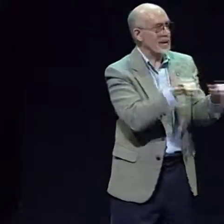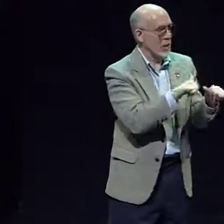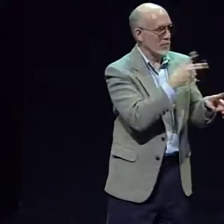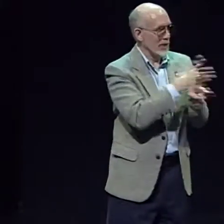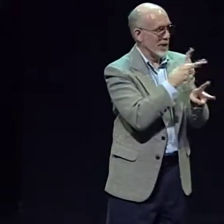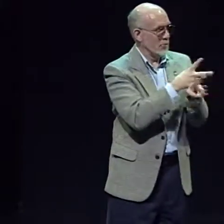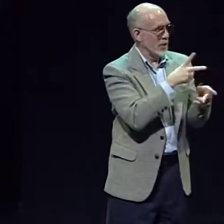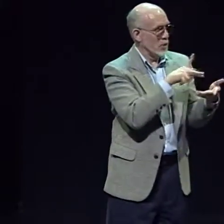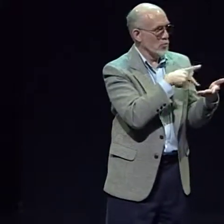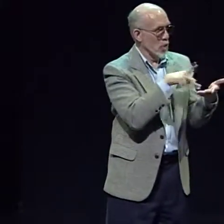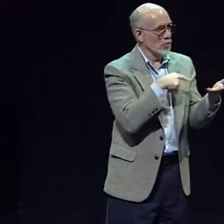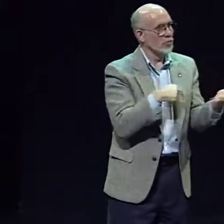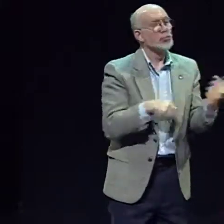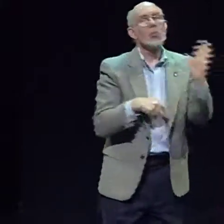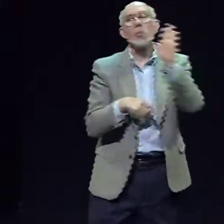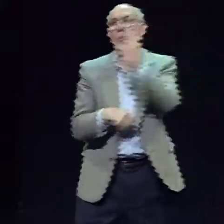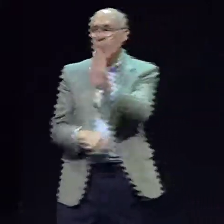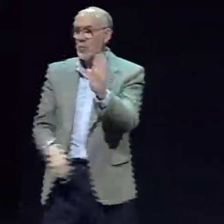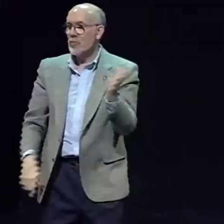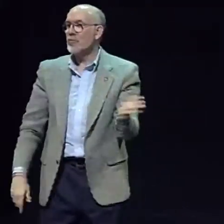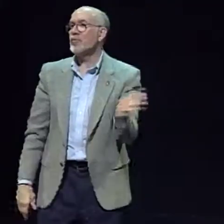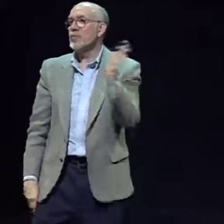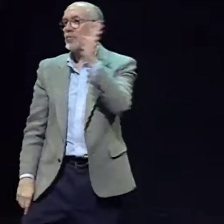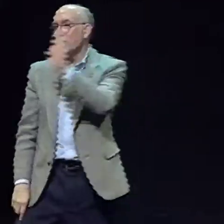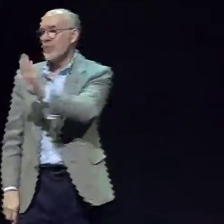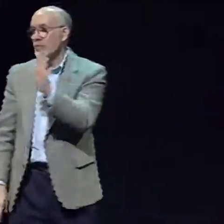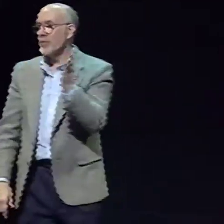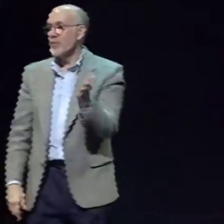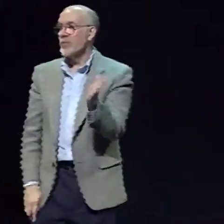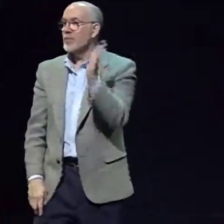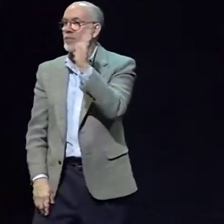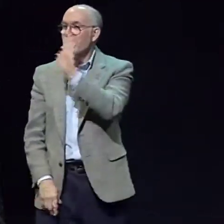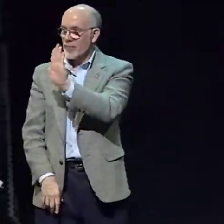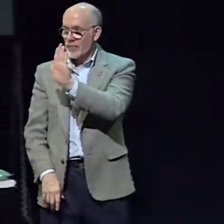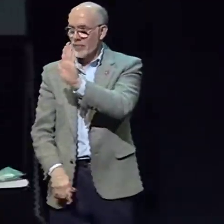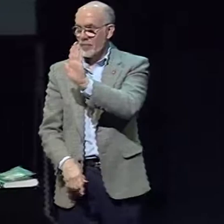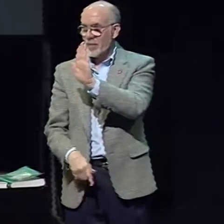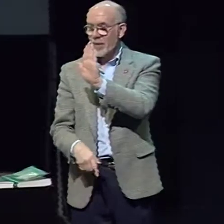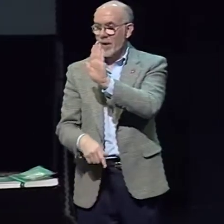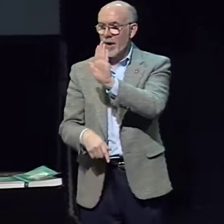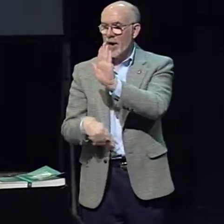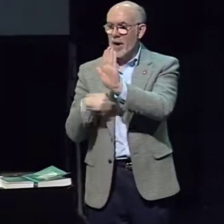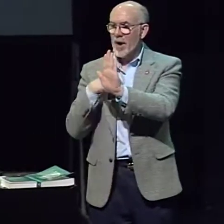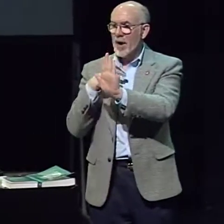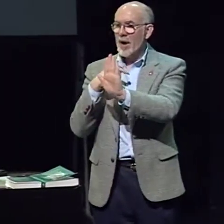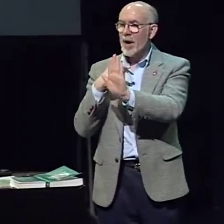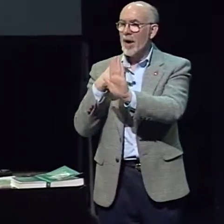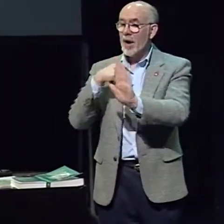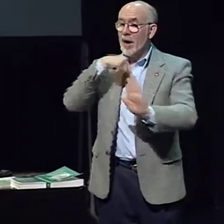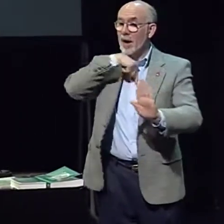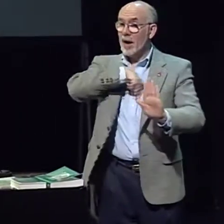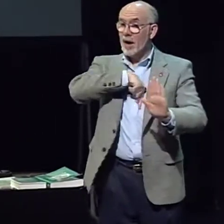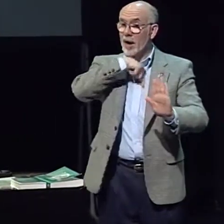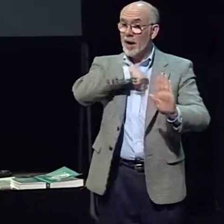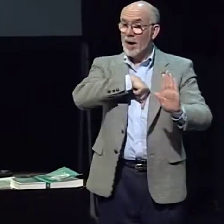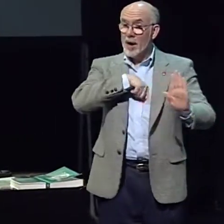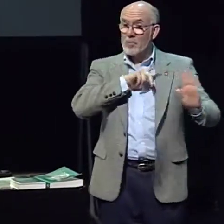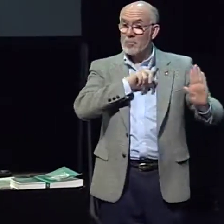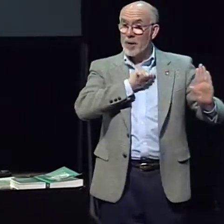OR, "GIVE US A PERFORMANCE." SO I WOULD TAKE THIS FINAL PRODUCT AND SHARE MY PERFORMANCES AND MY POETRY.